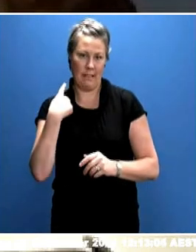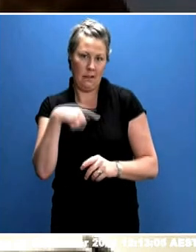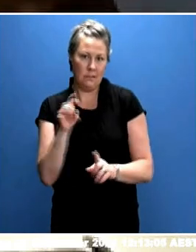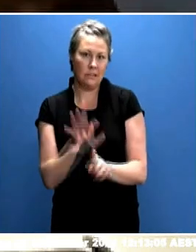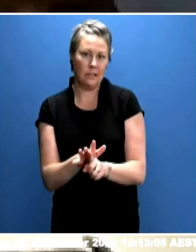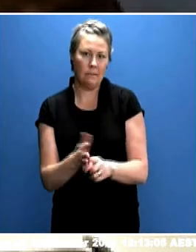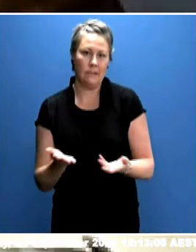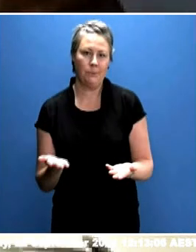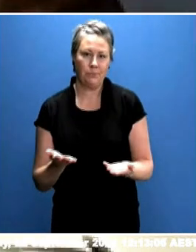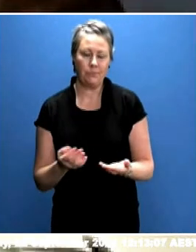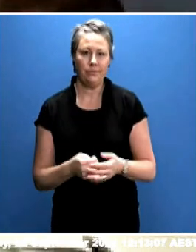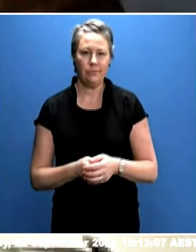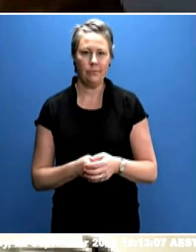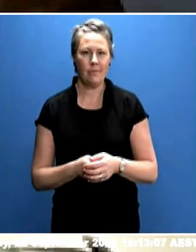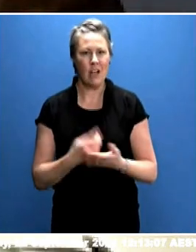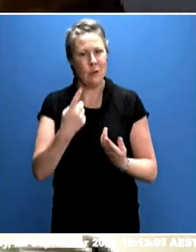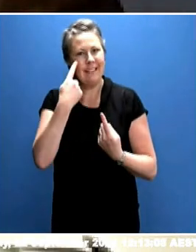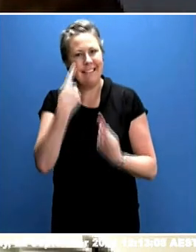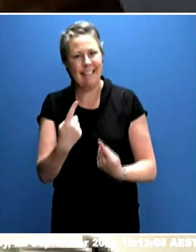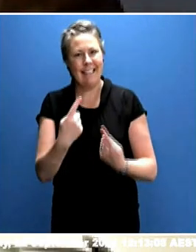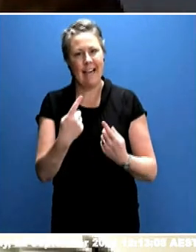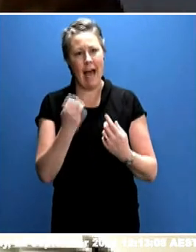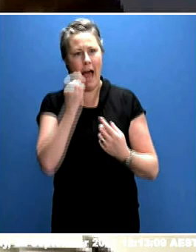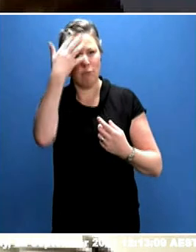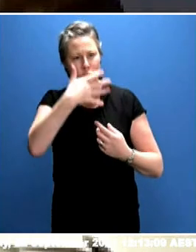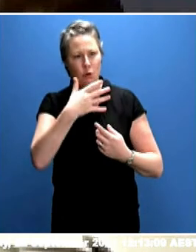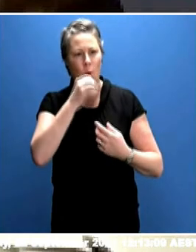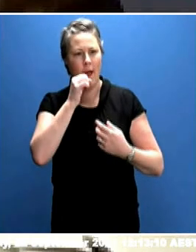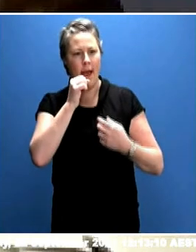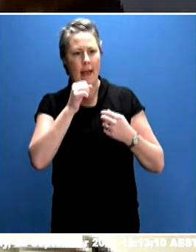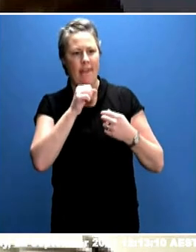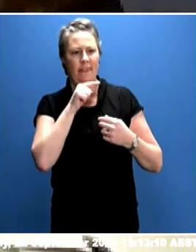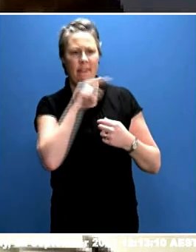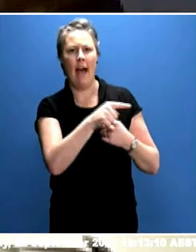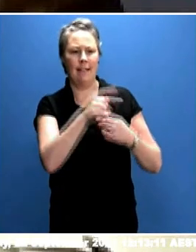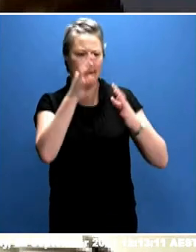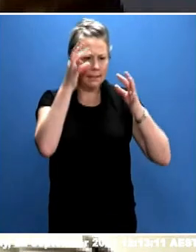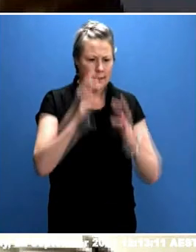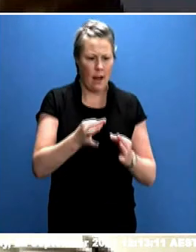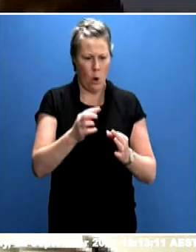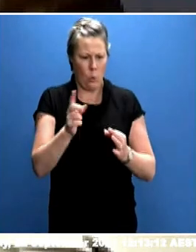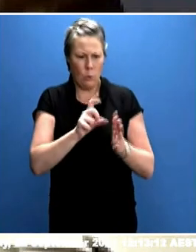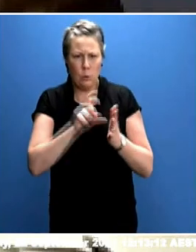So the importance of Aboriginal-led approaches in this space